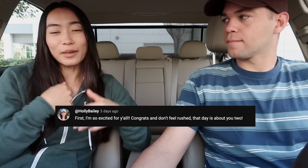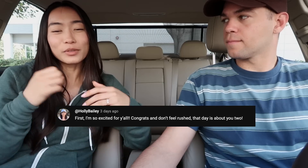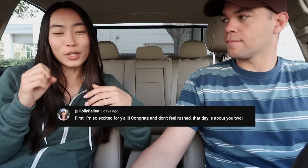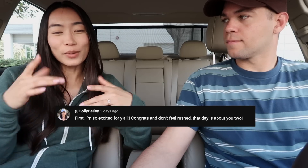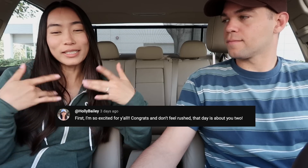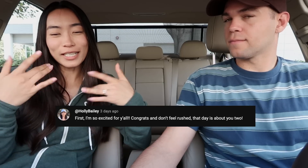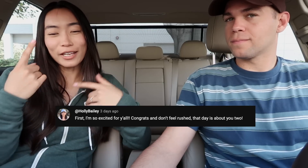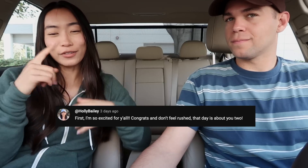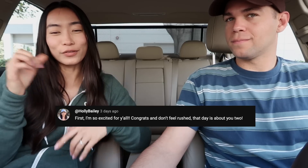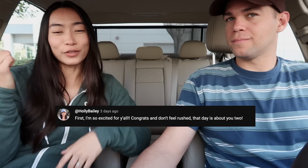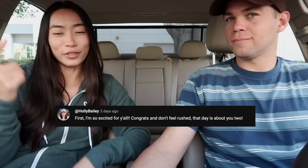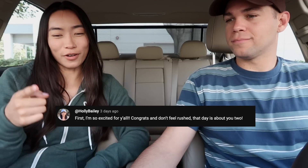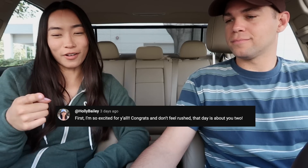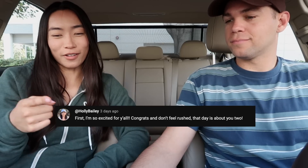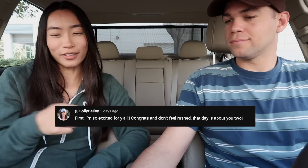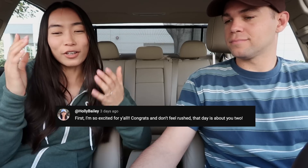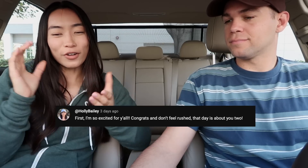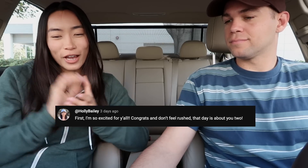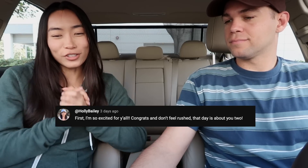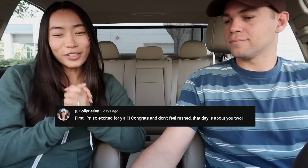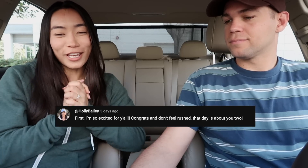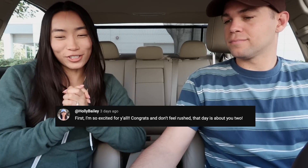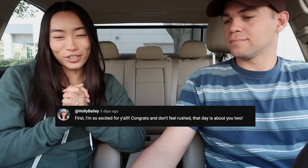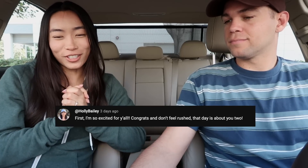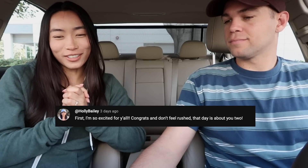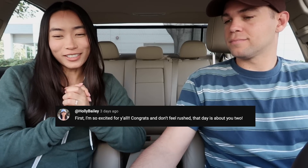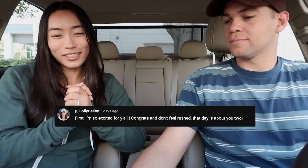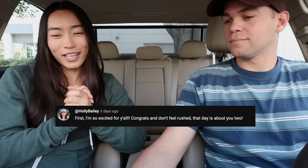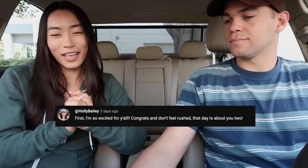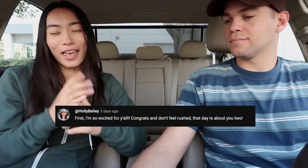first, I'm so excited for y'all congratulations